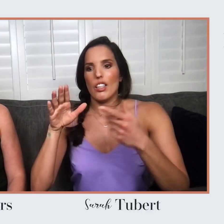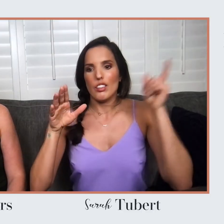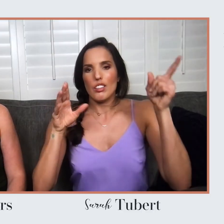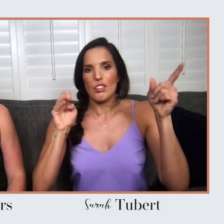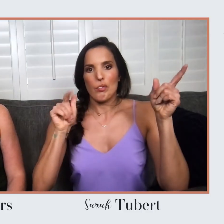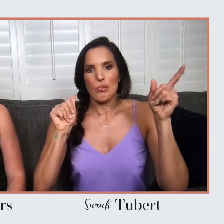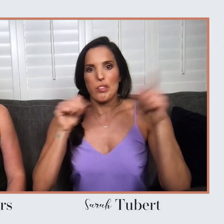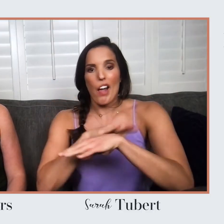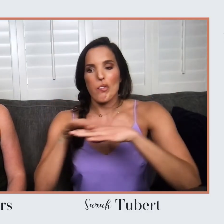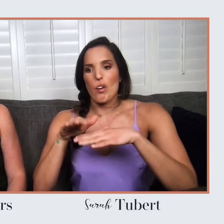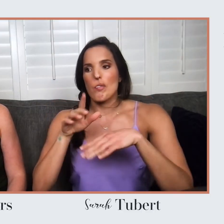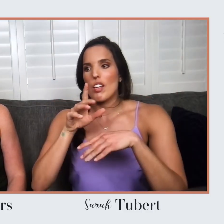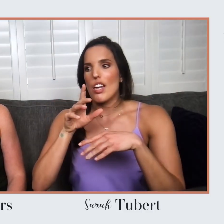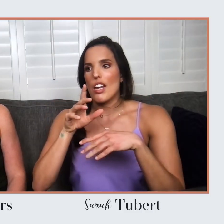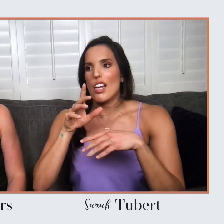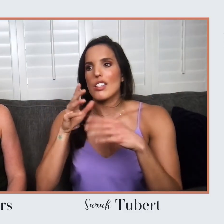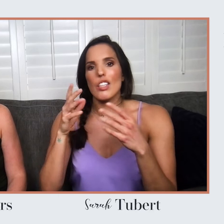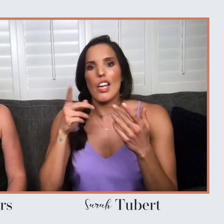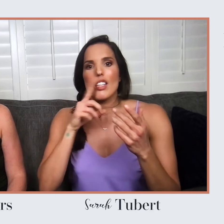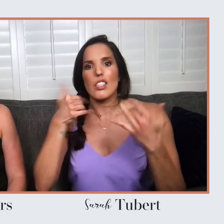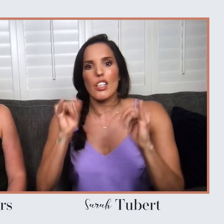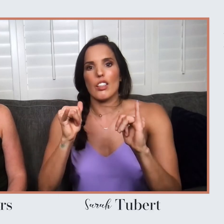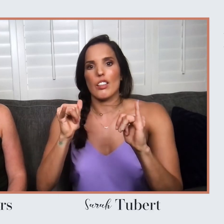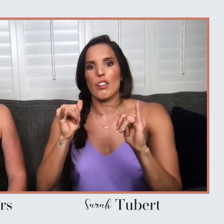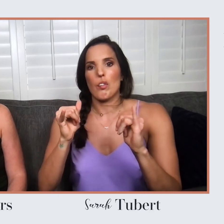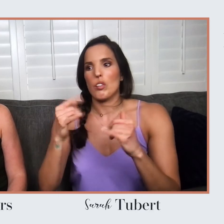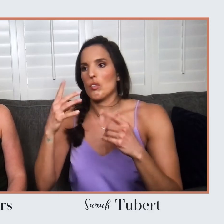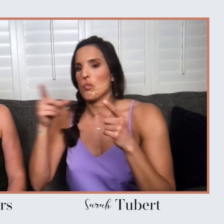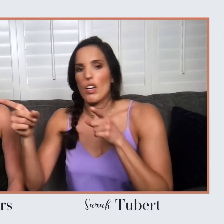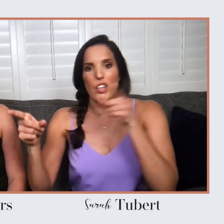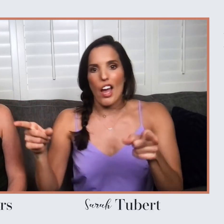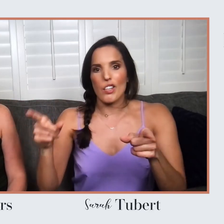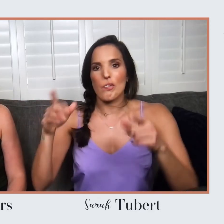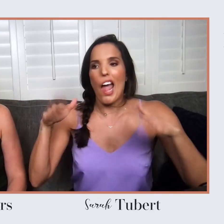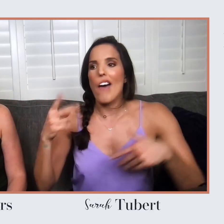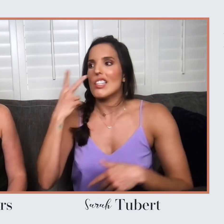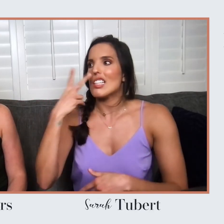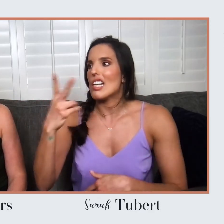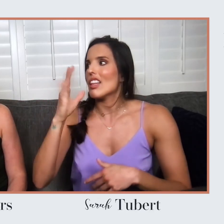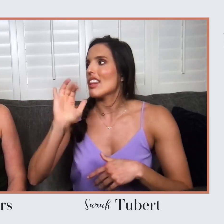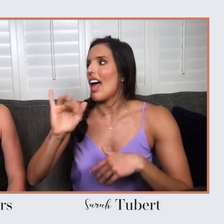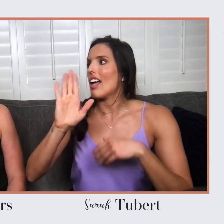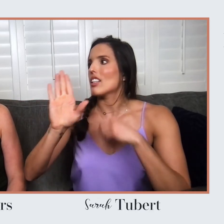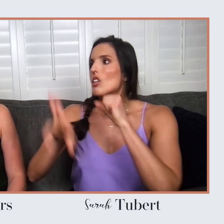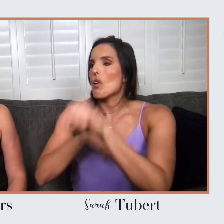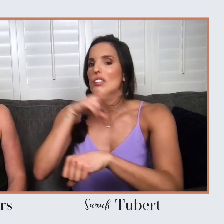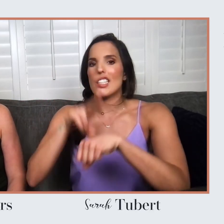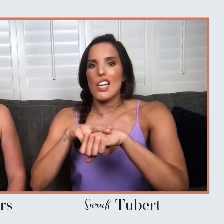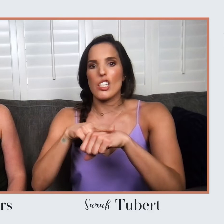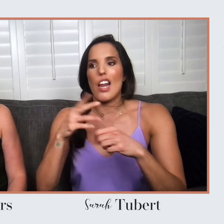on the media platform, it's still one or the other. We haven't seen that normalization.